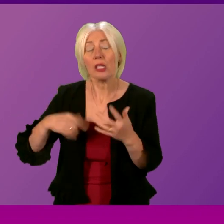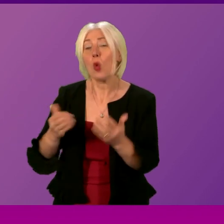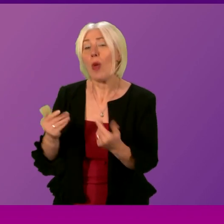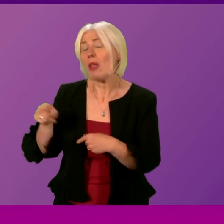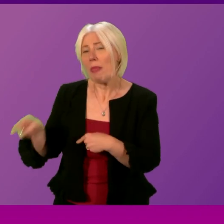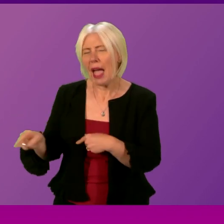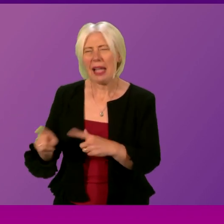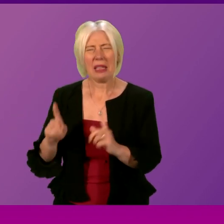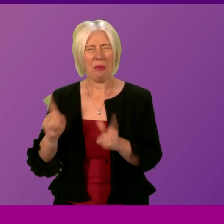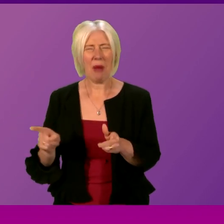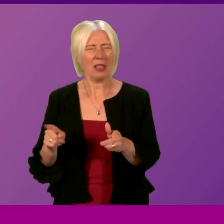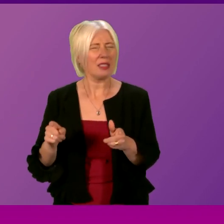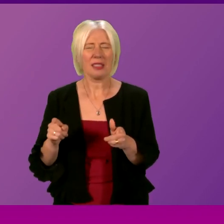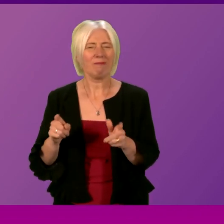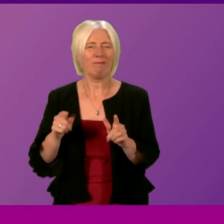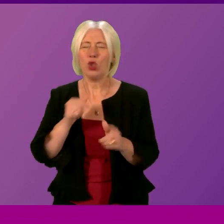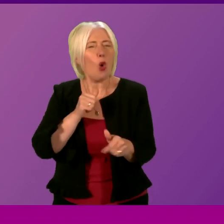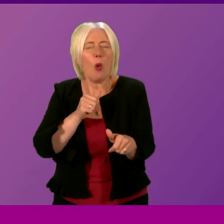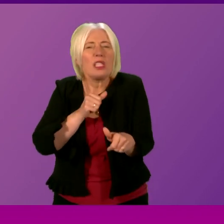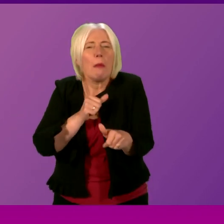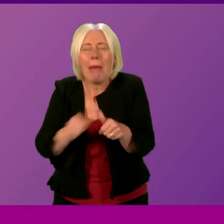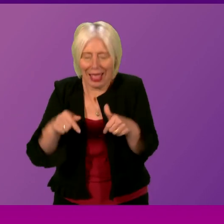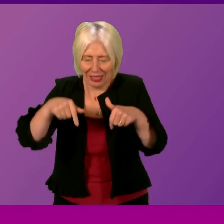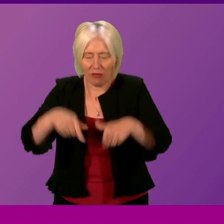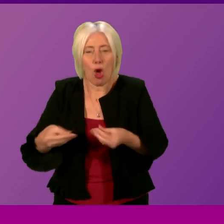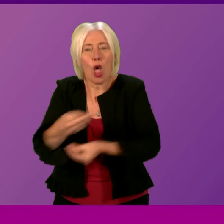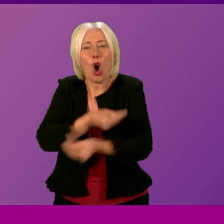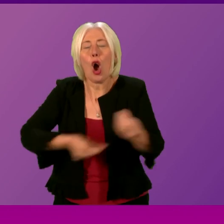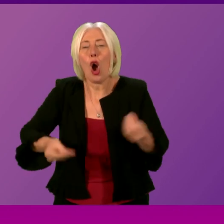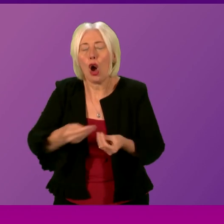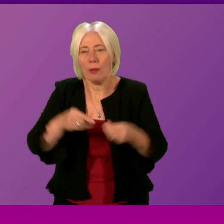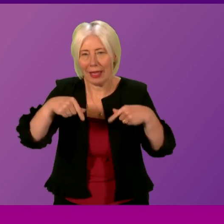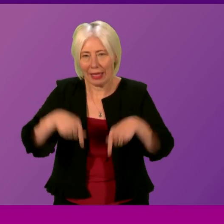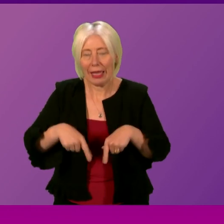However, this is about what is best not just for our economy but for our